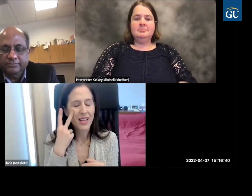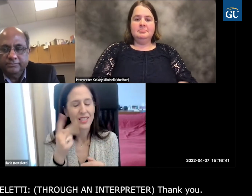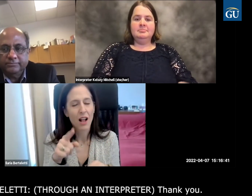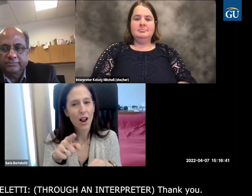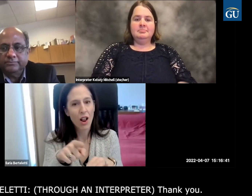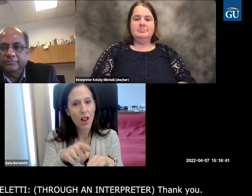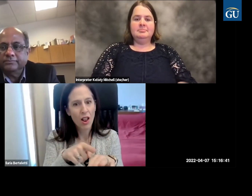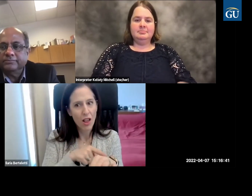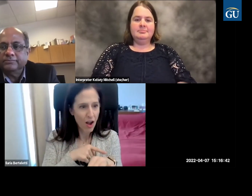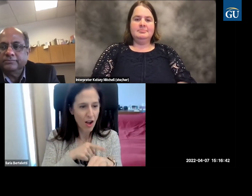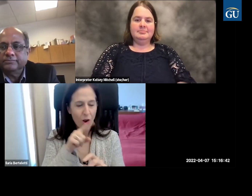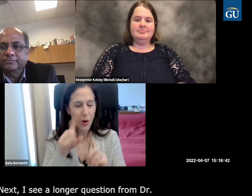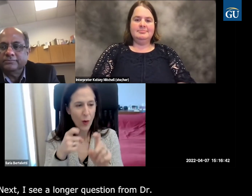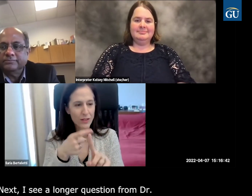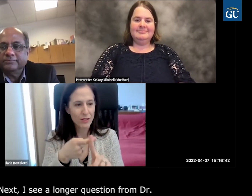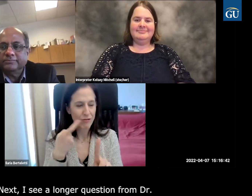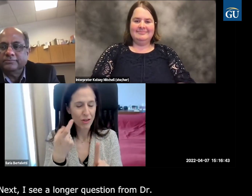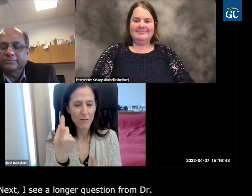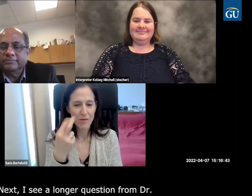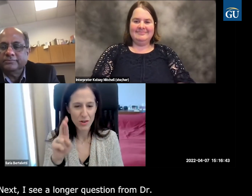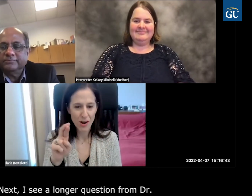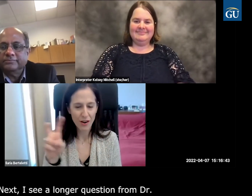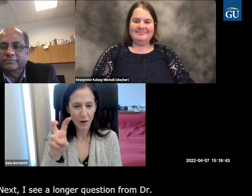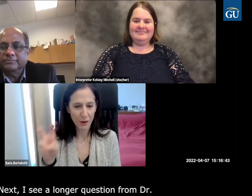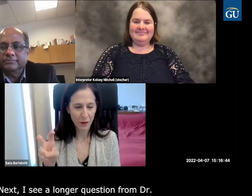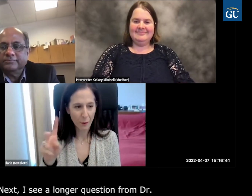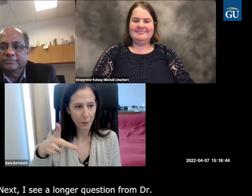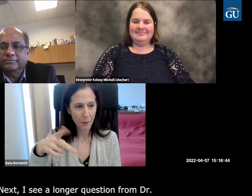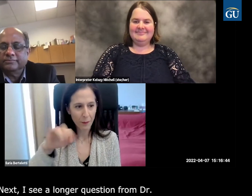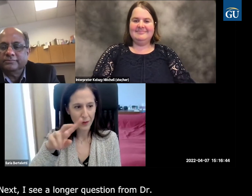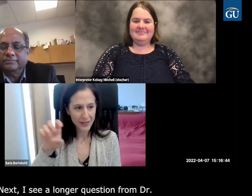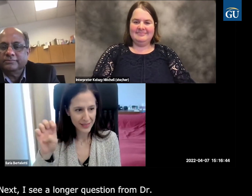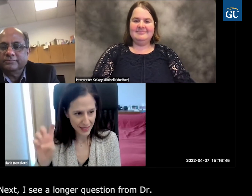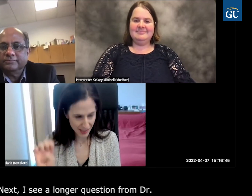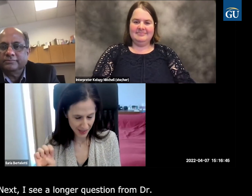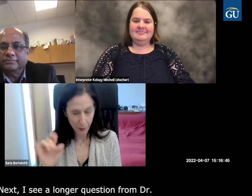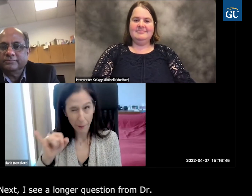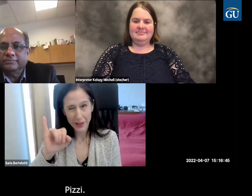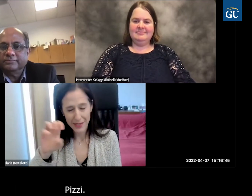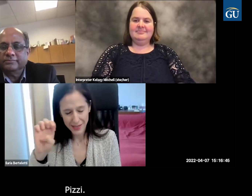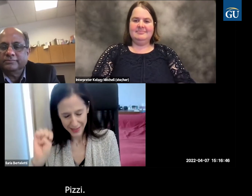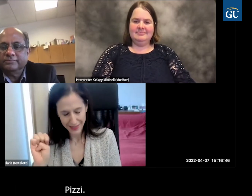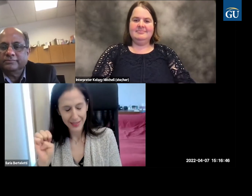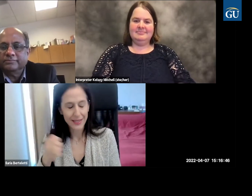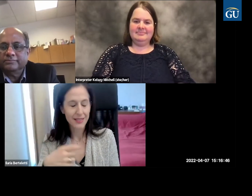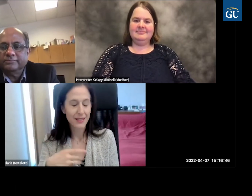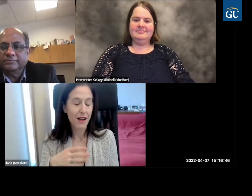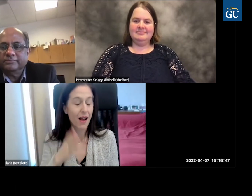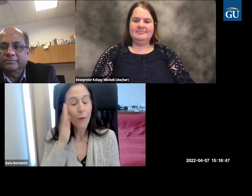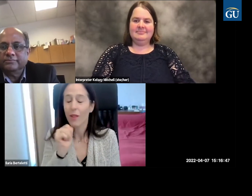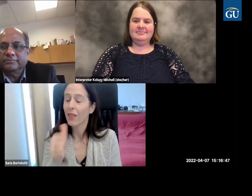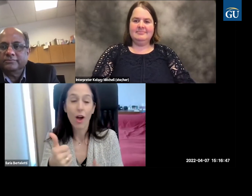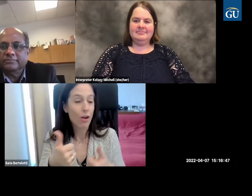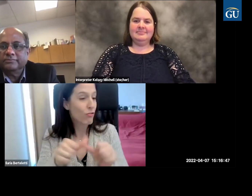thank you next i see a a longer question from dr